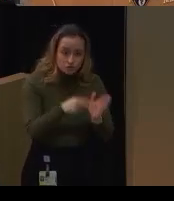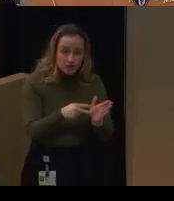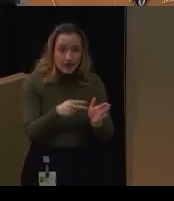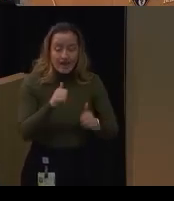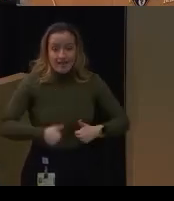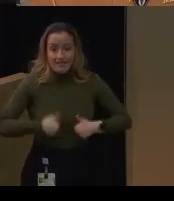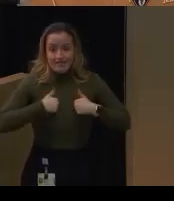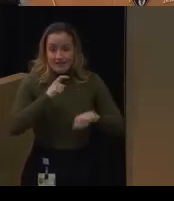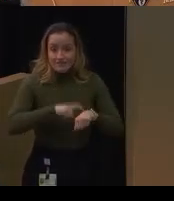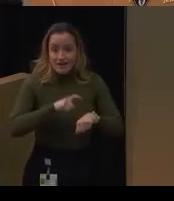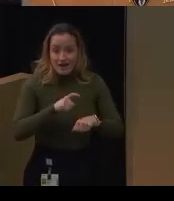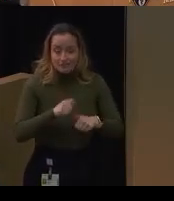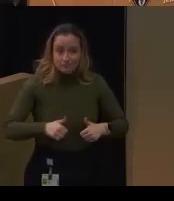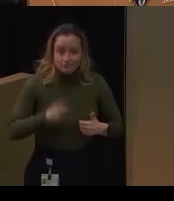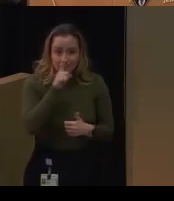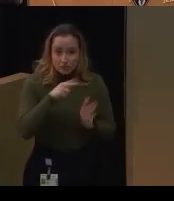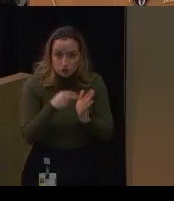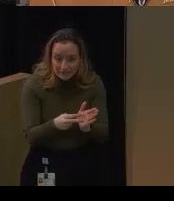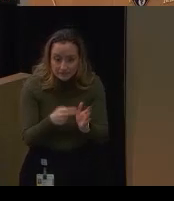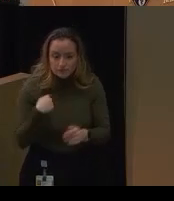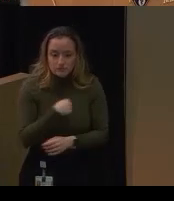the associations seen in the prior literature although I'll also mention that if we control